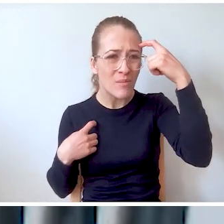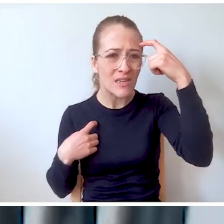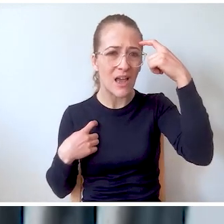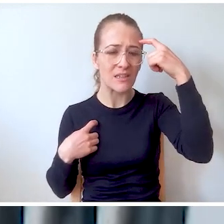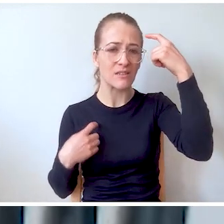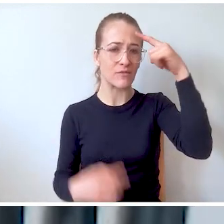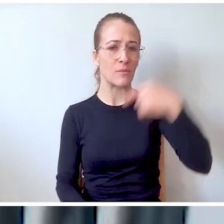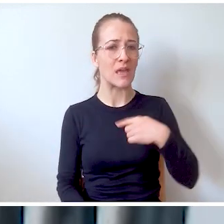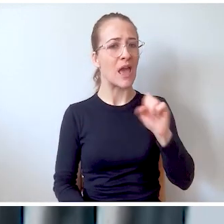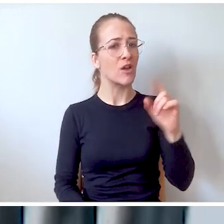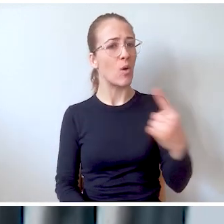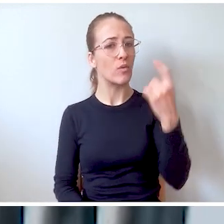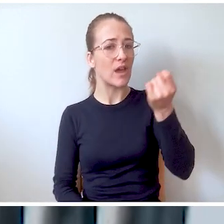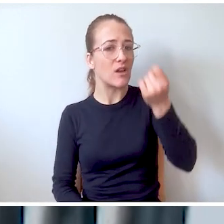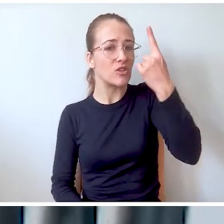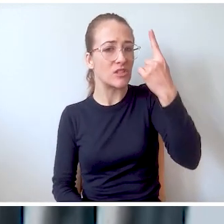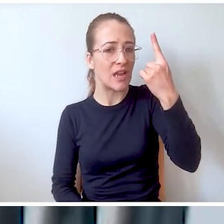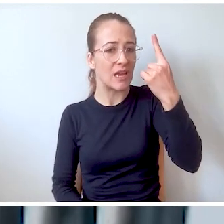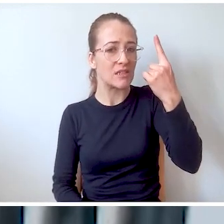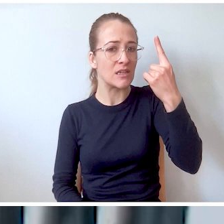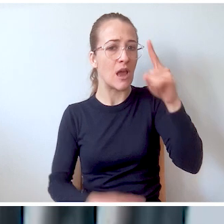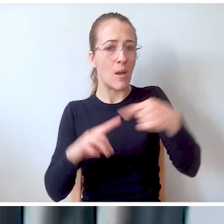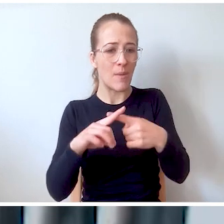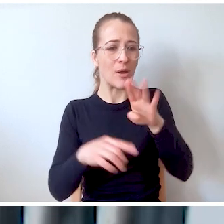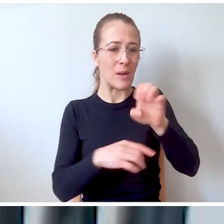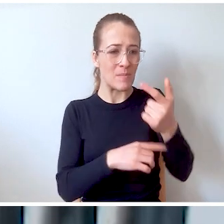I could only understand it in terms of being hit by a car